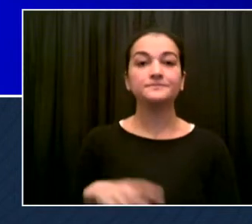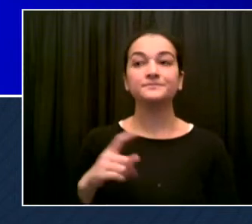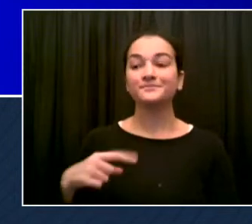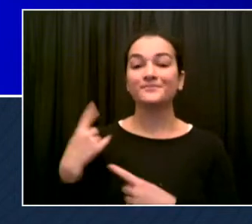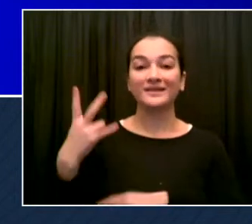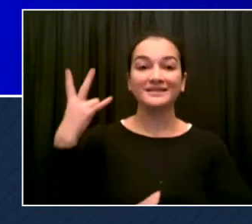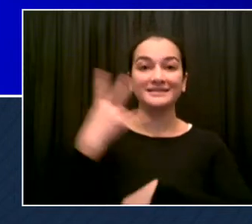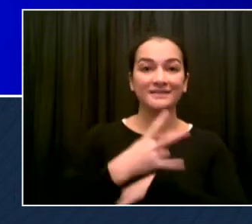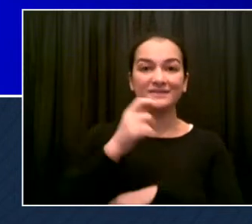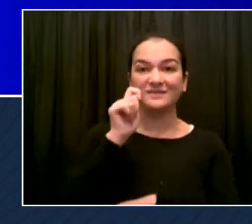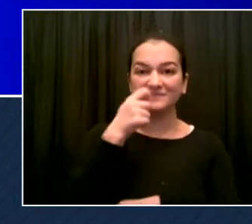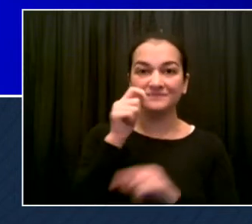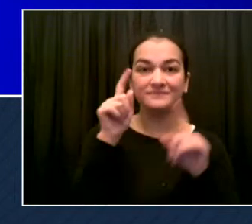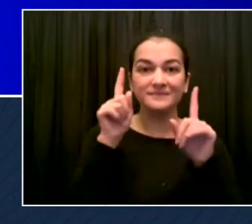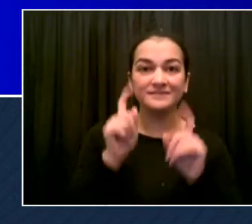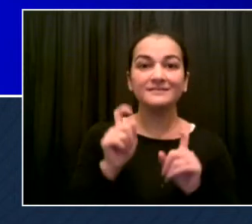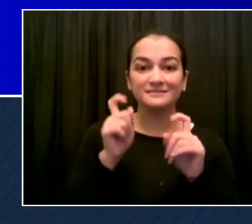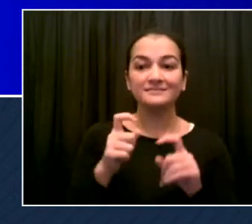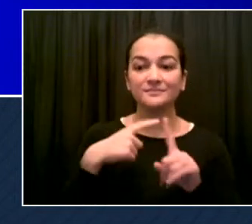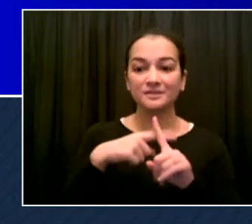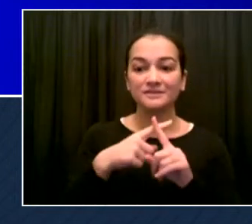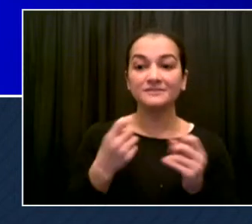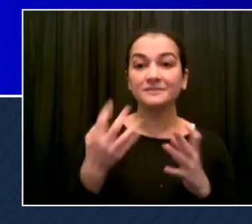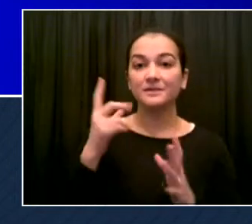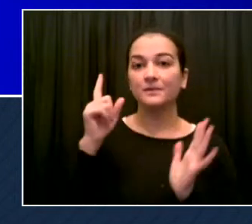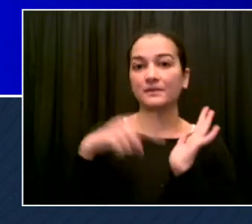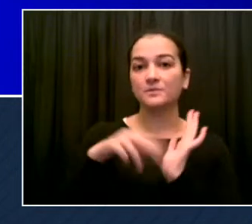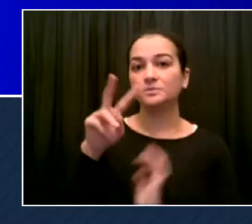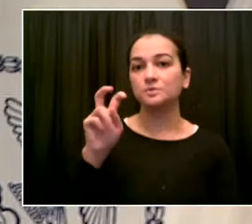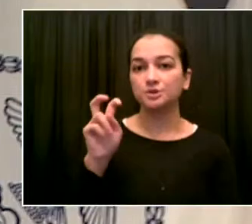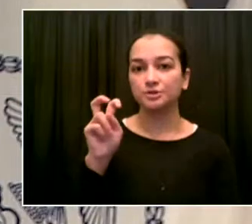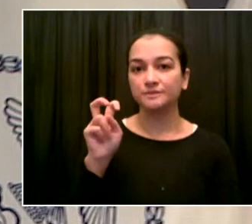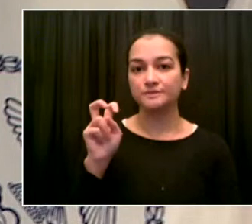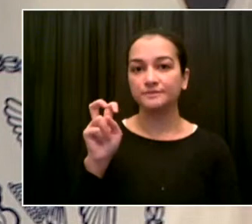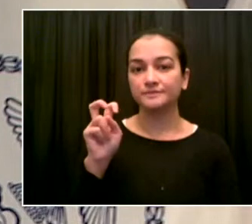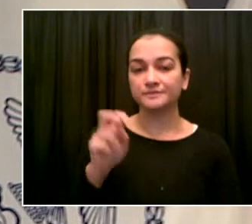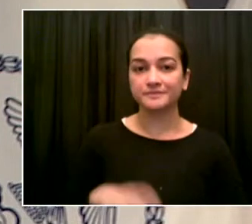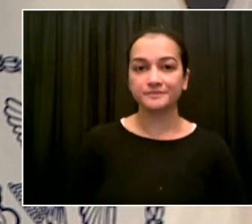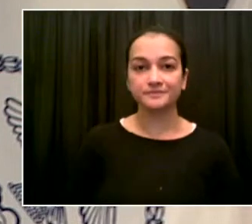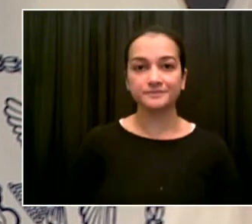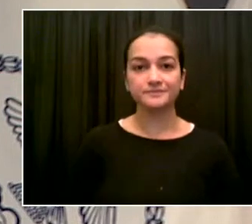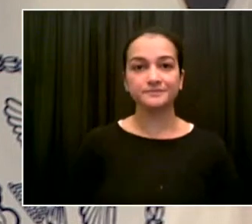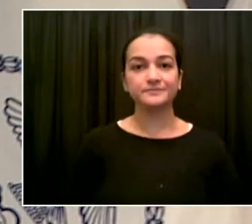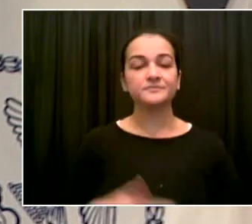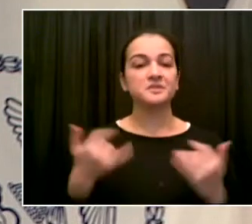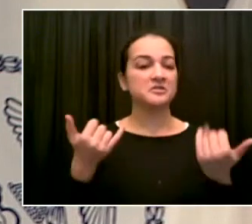NEW YORKERS A THE NEW REPORTED CASES ON THE SEVEN-DAY